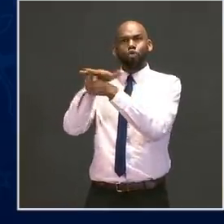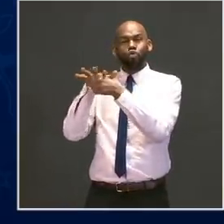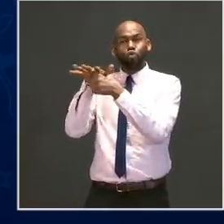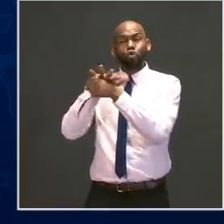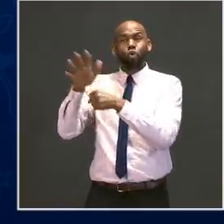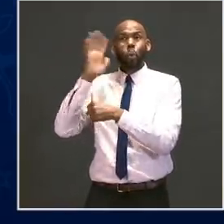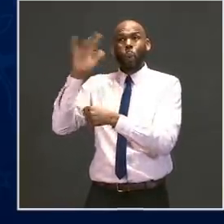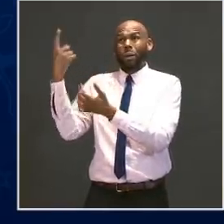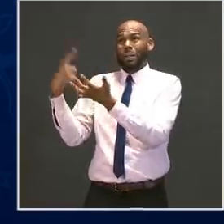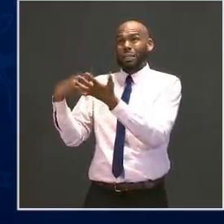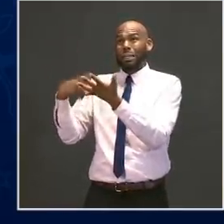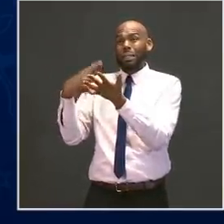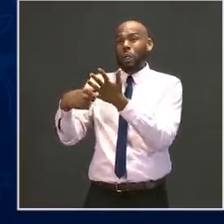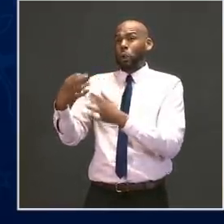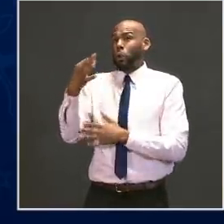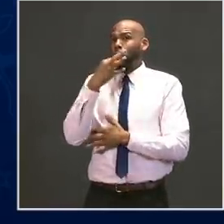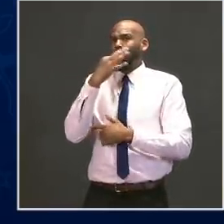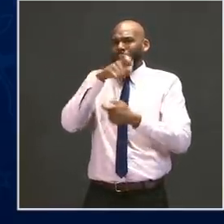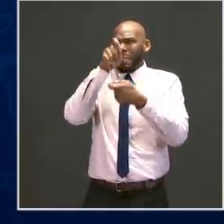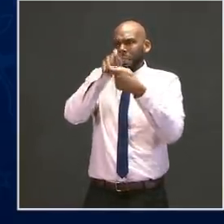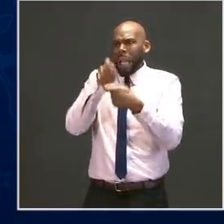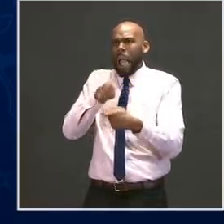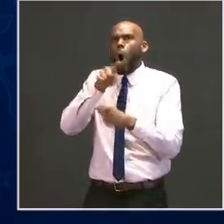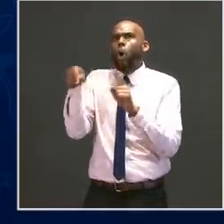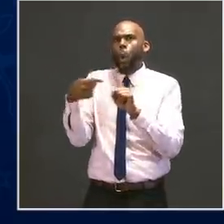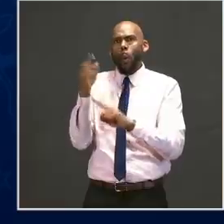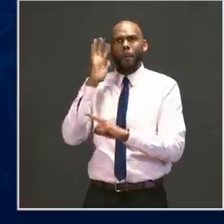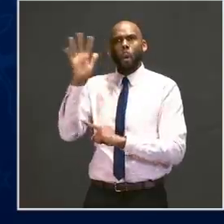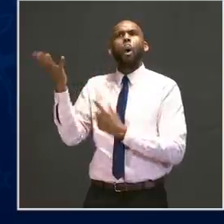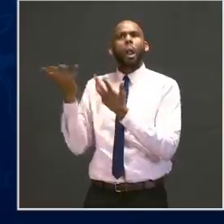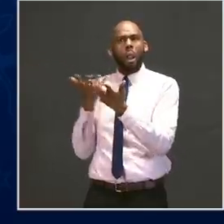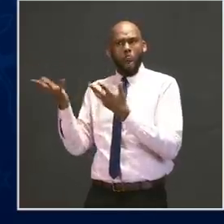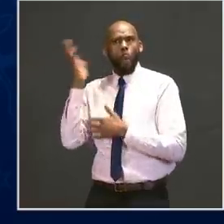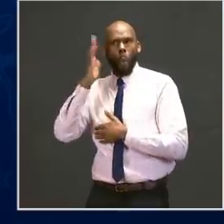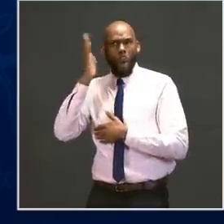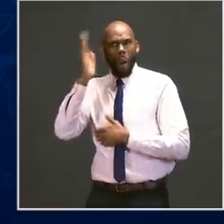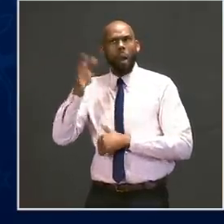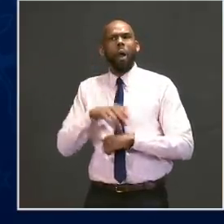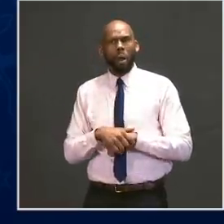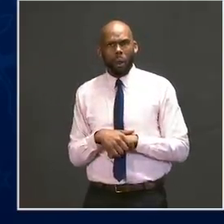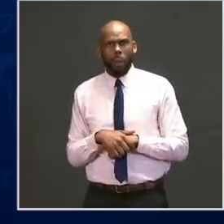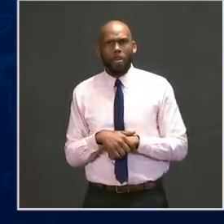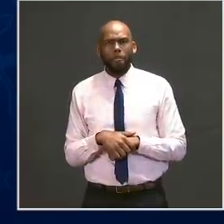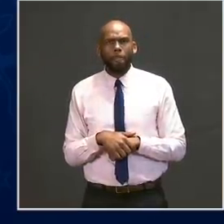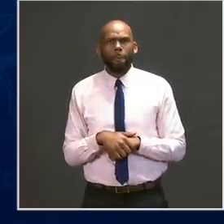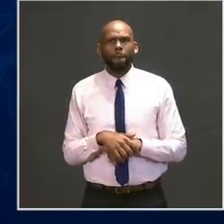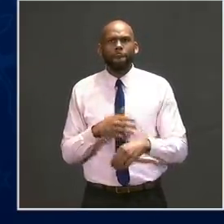I don't have a specific date or time for you on that call yet. Go ahead. The Press: Yeah, I do want to go back to the allegations